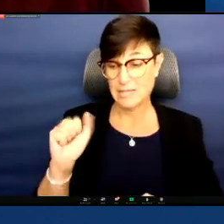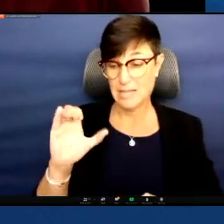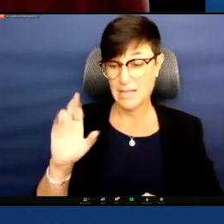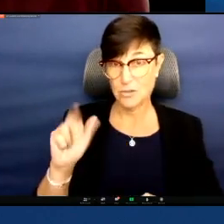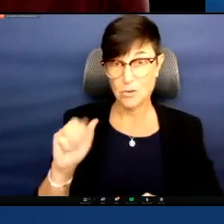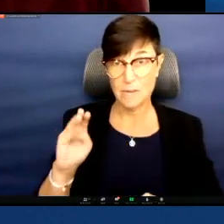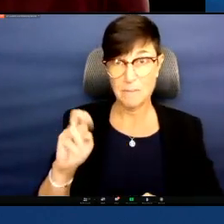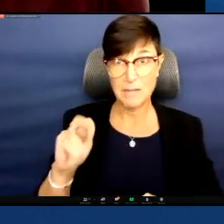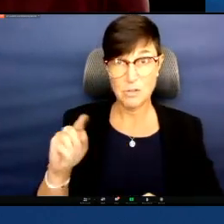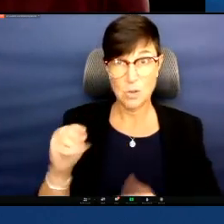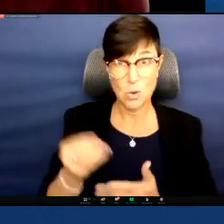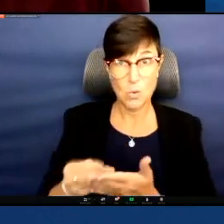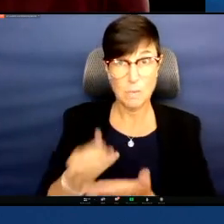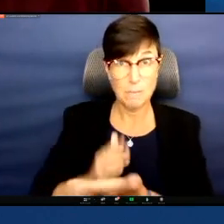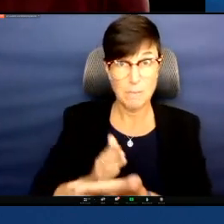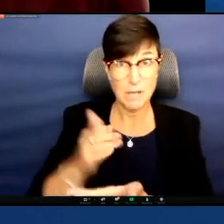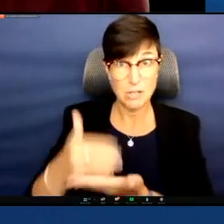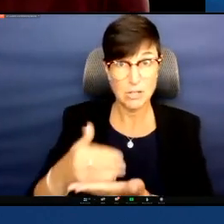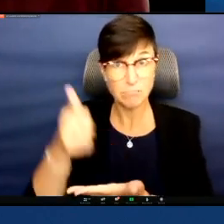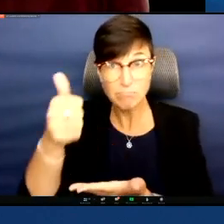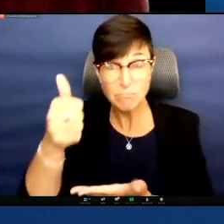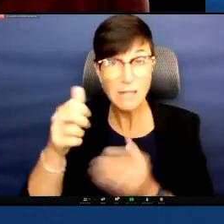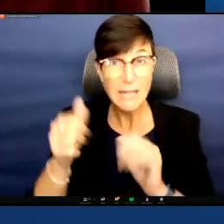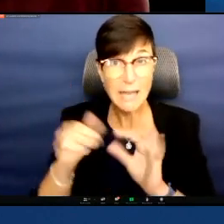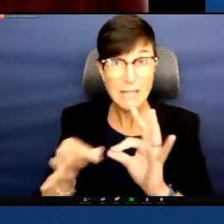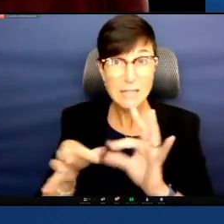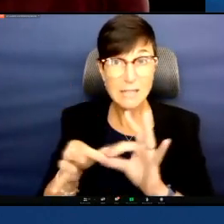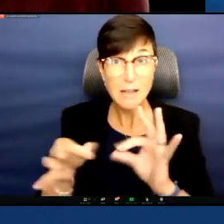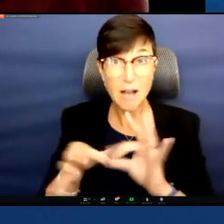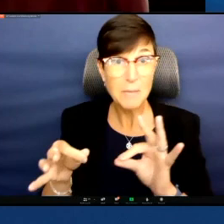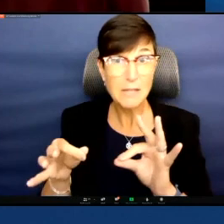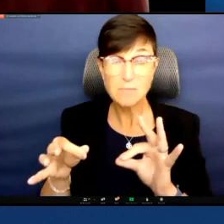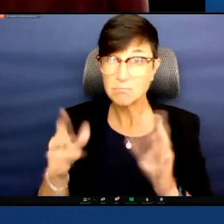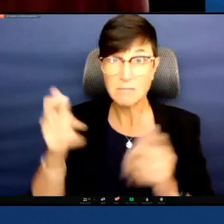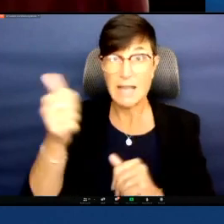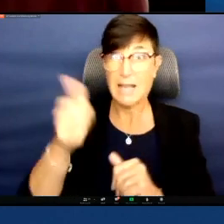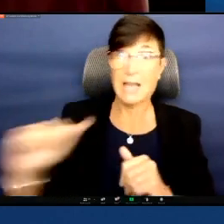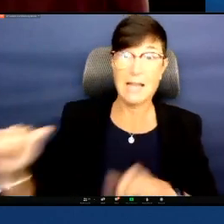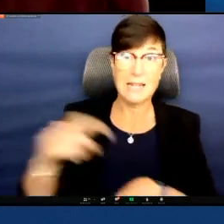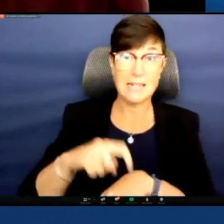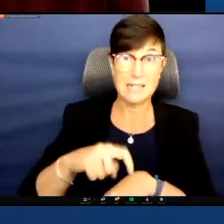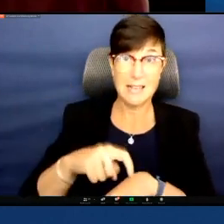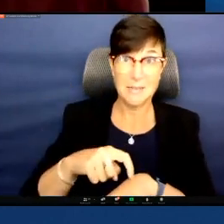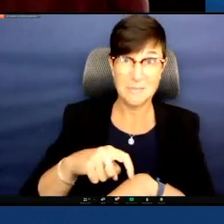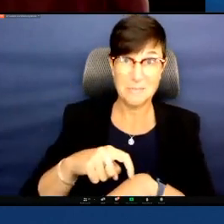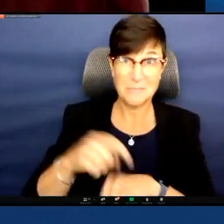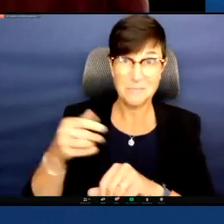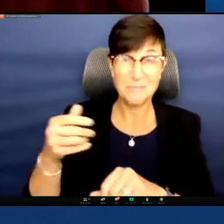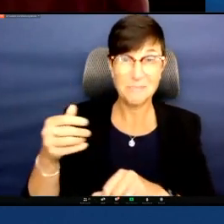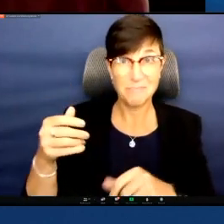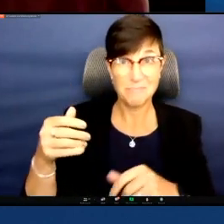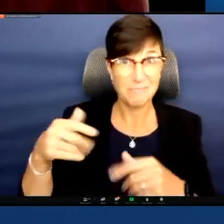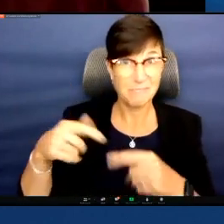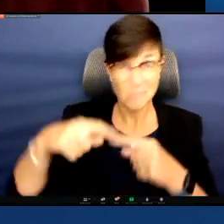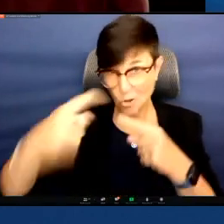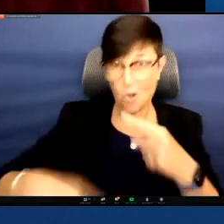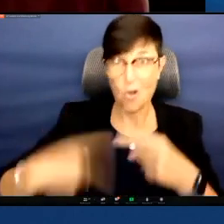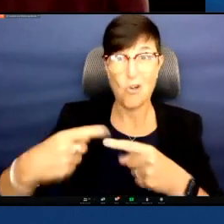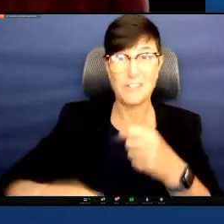Prior to it being finalized for the upcoming fiscal year, so in that work begins, well, I don't even know if it begins.